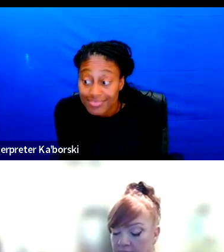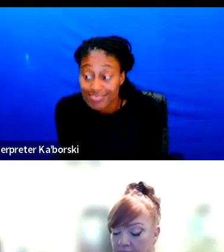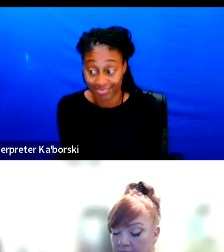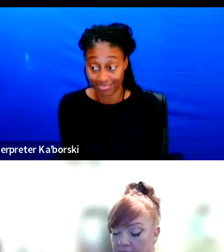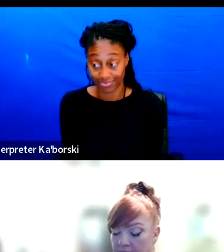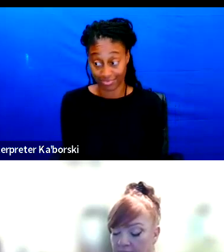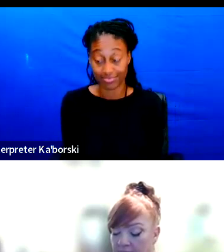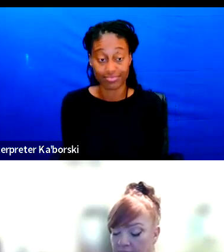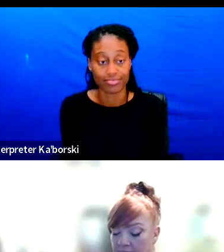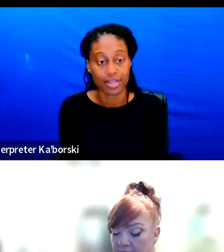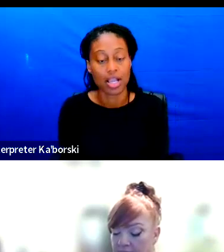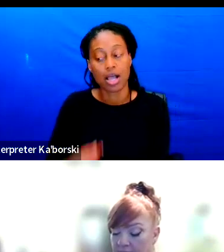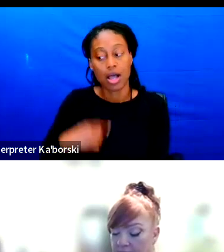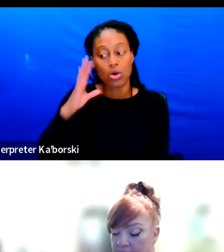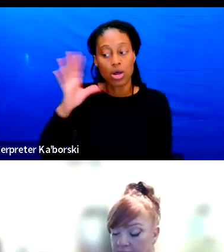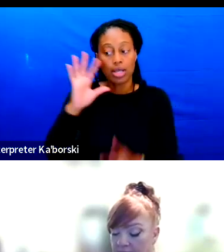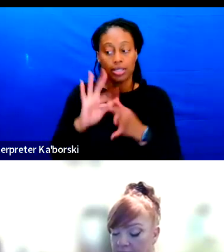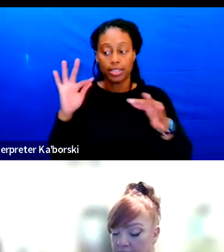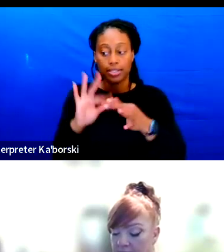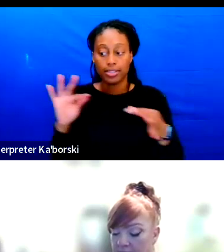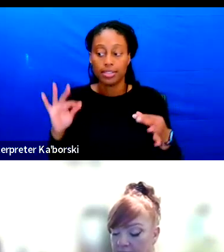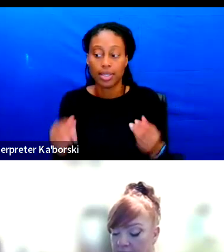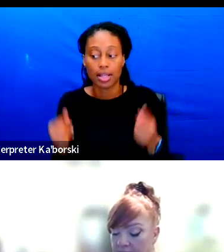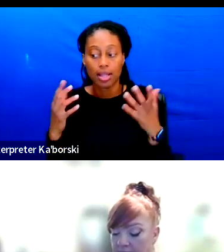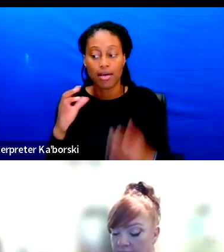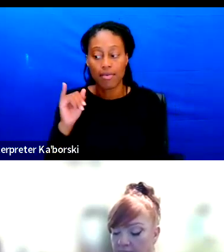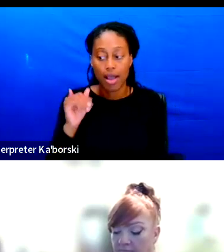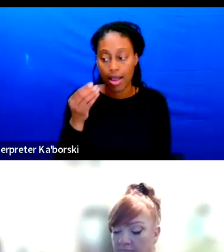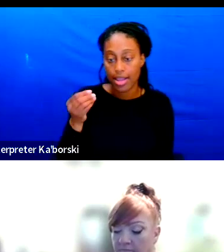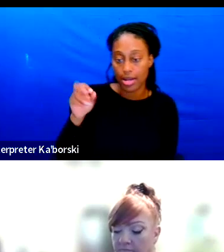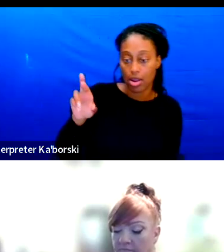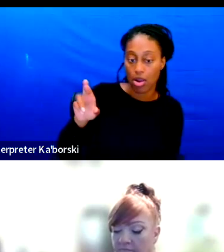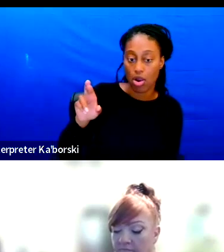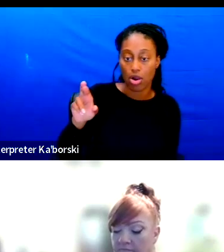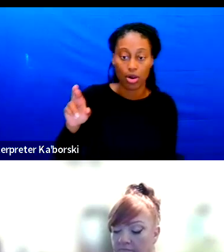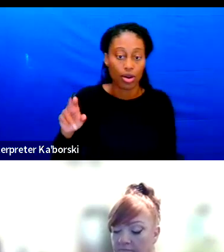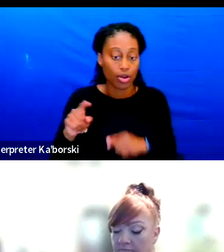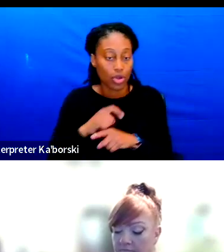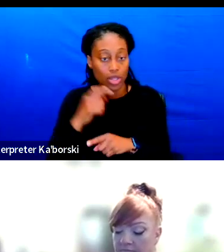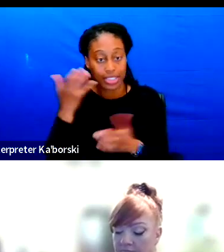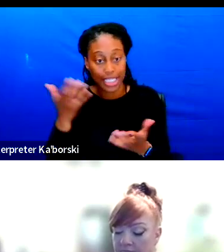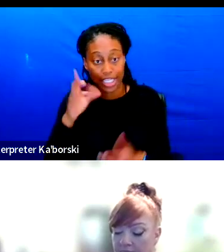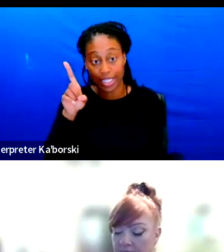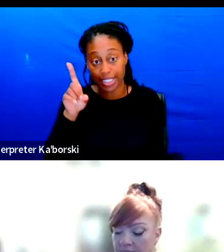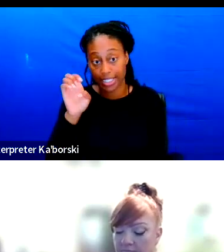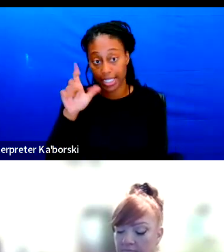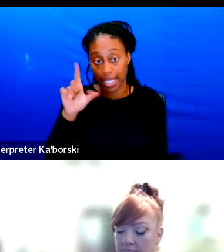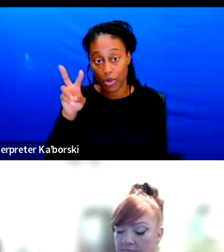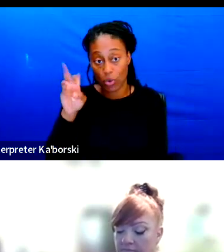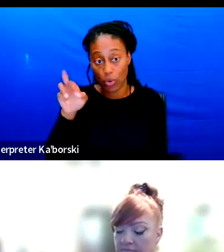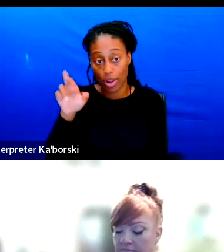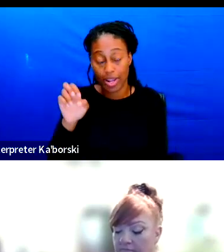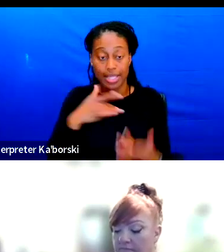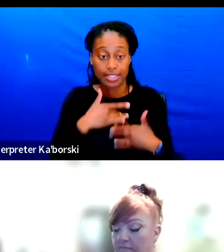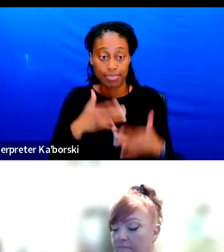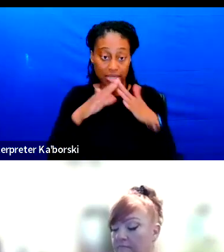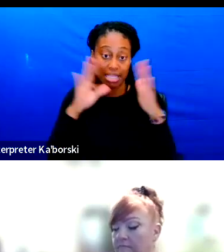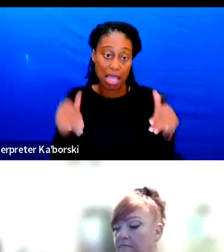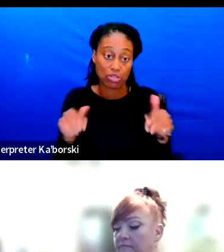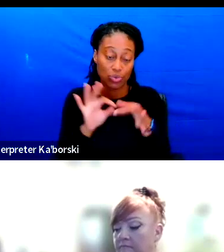Selina Butcher: I would say a lot of the in our calls here at my seal in Delaware. It's housing. There's not.